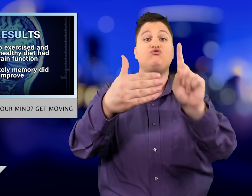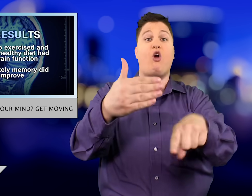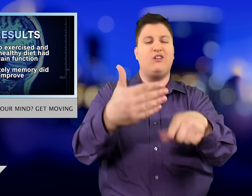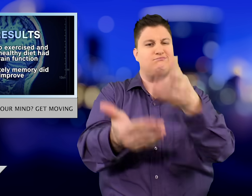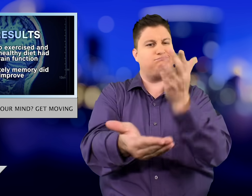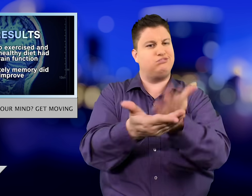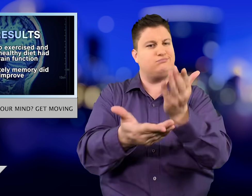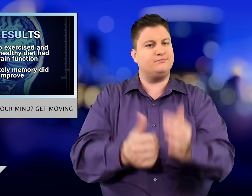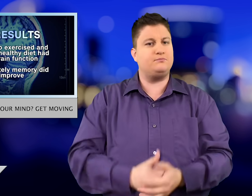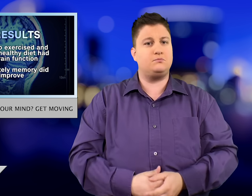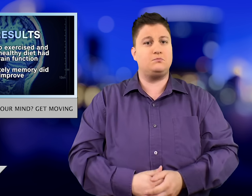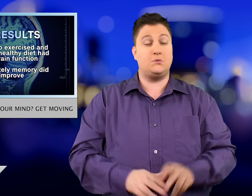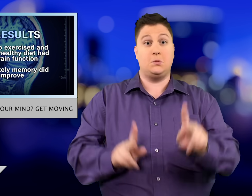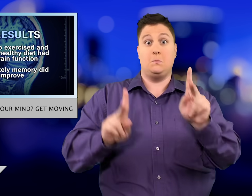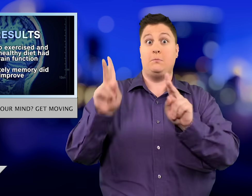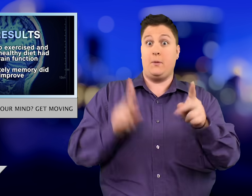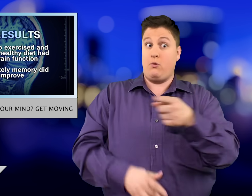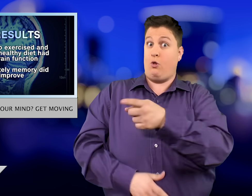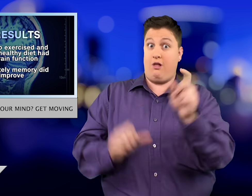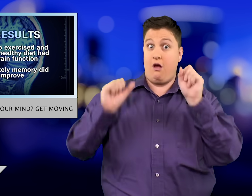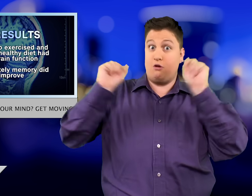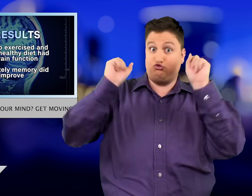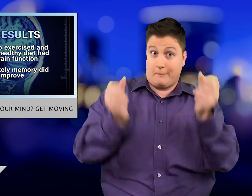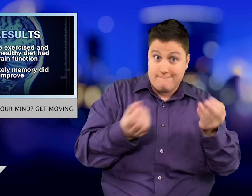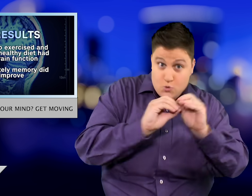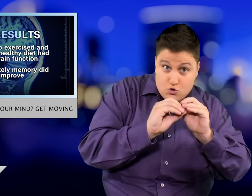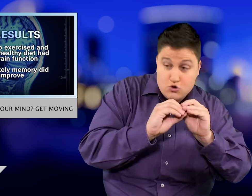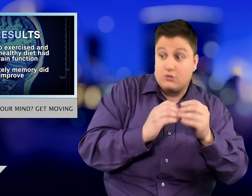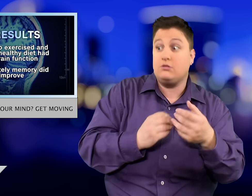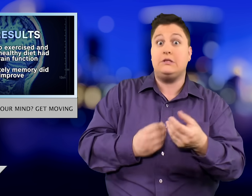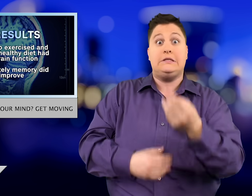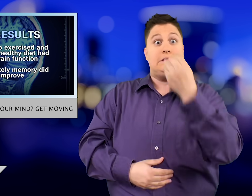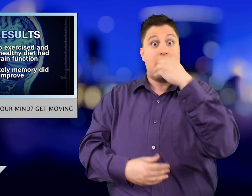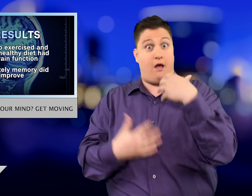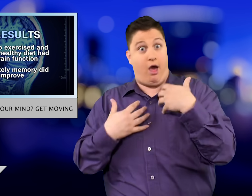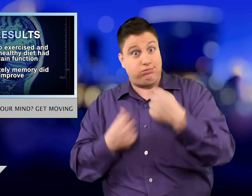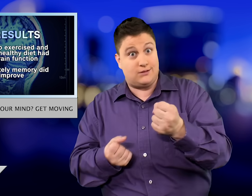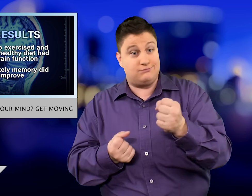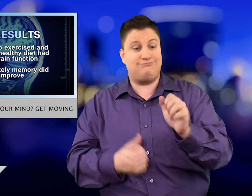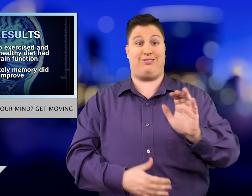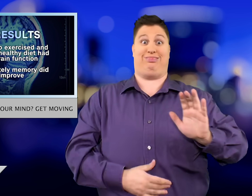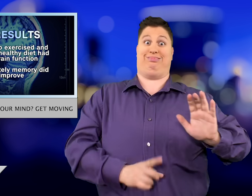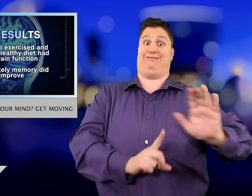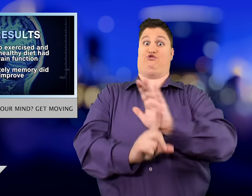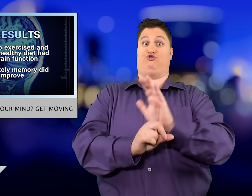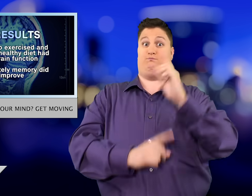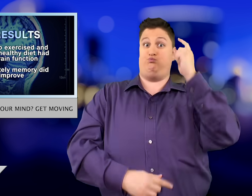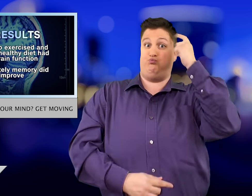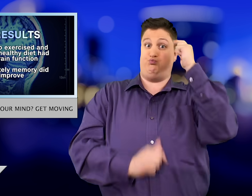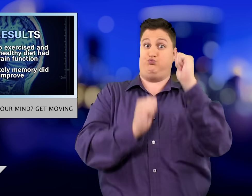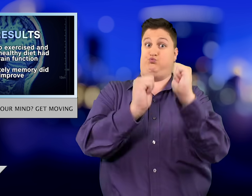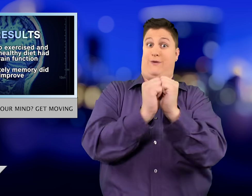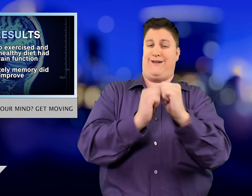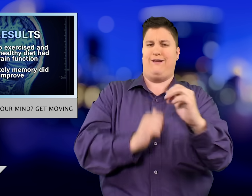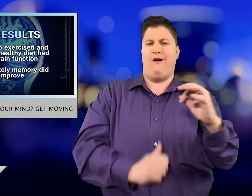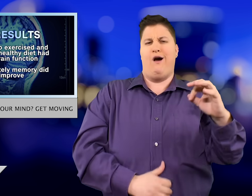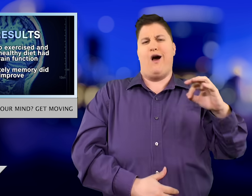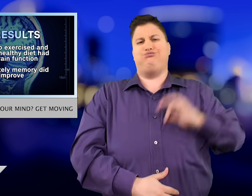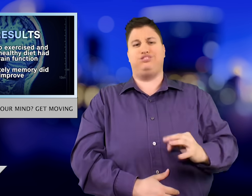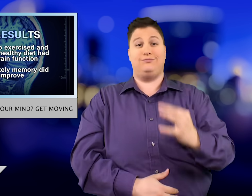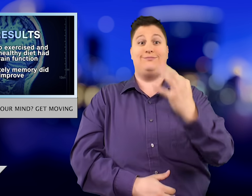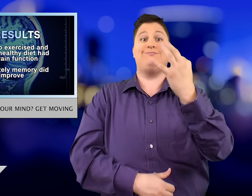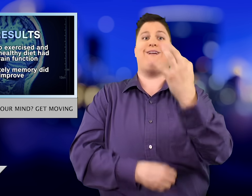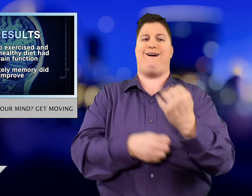The results showed that people who exercise more and ate healthier reversed their brain's